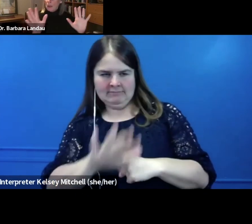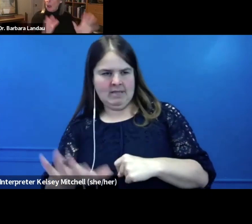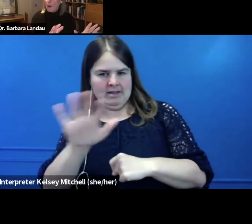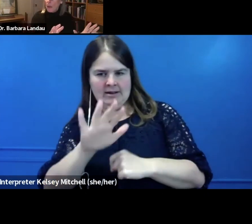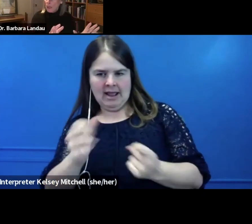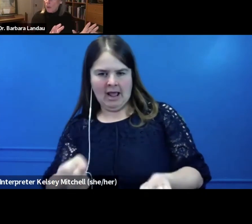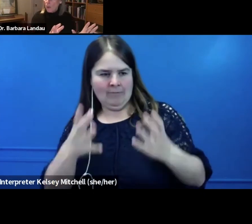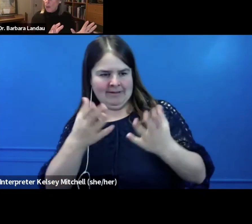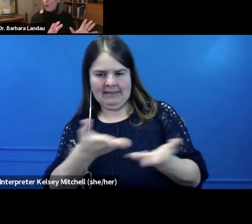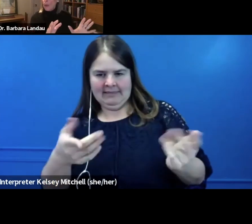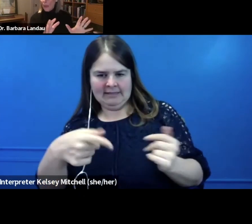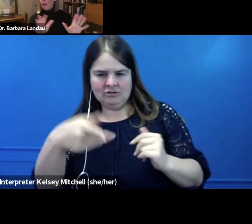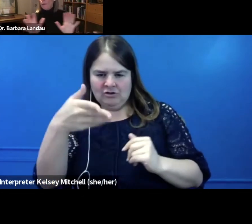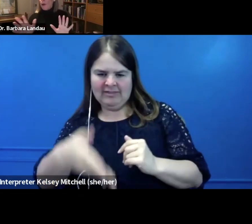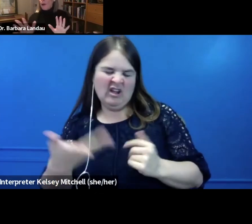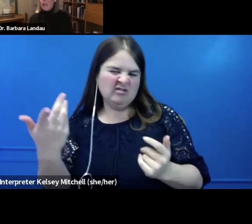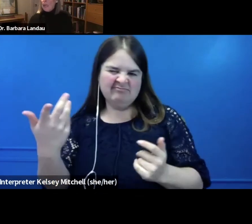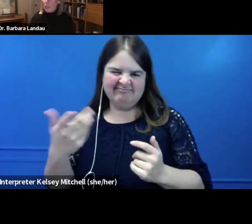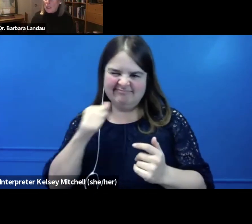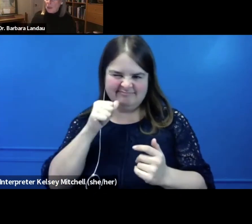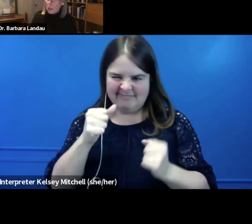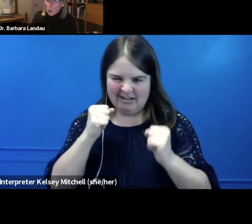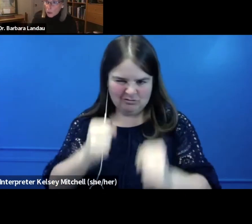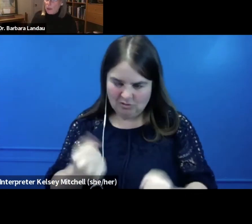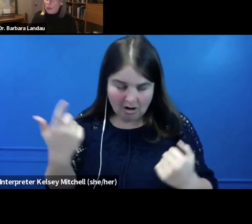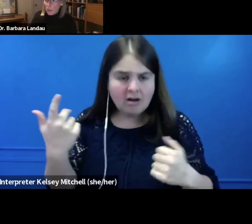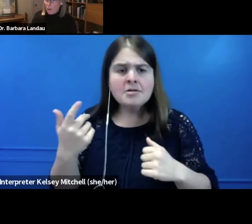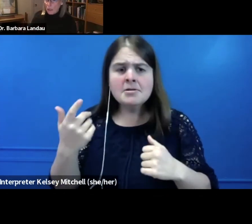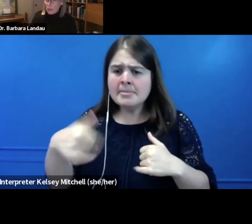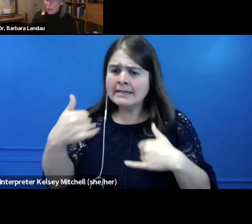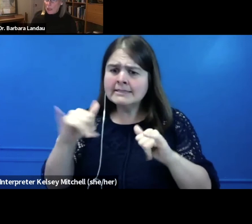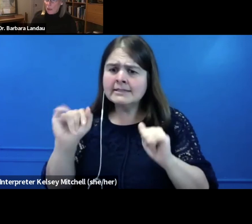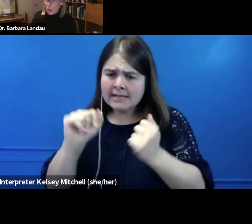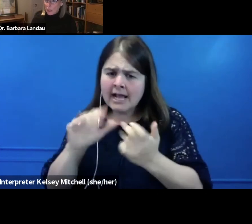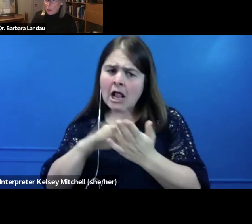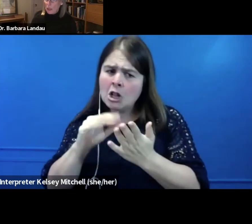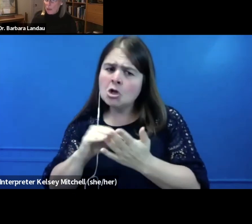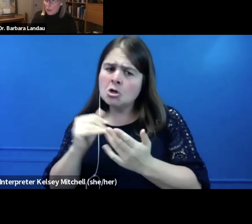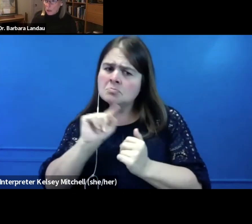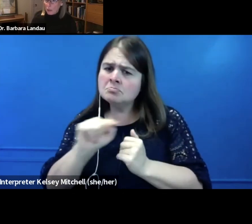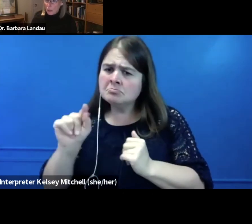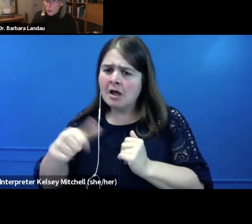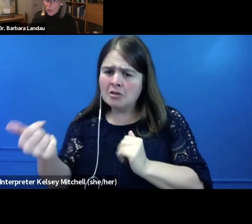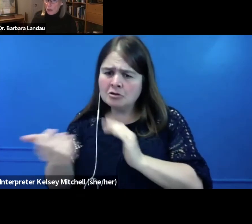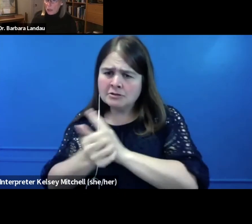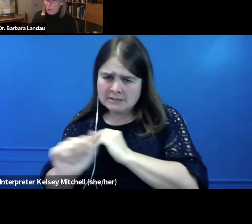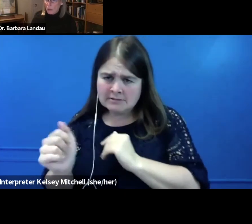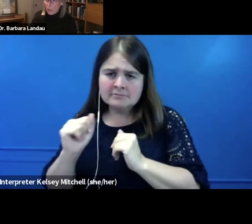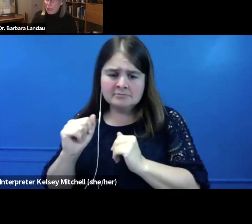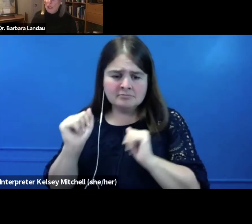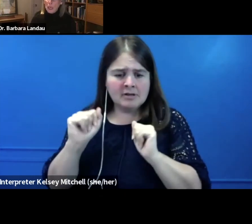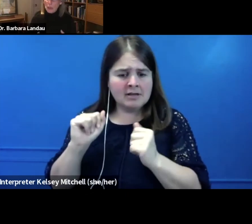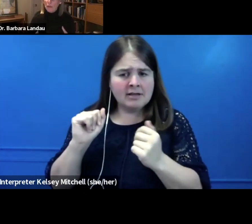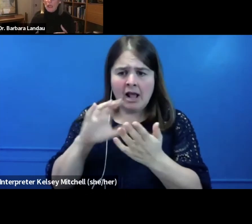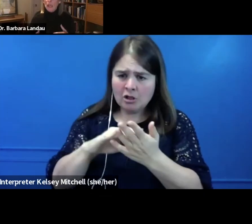lower than you you would think for their age they still can learn some of these things some of the additions some of the